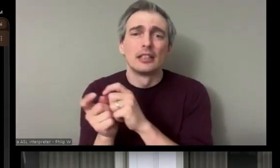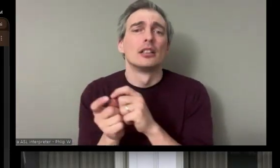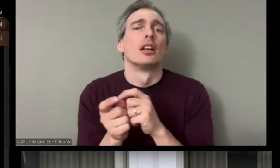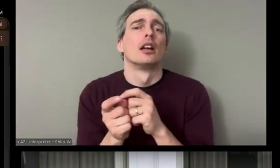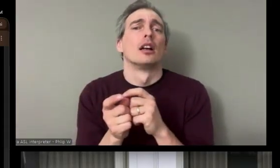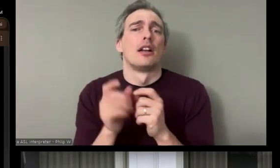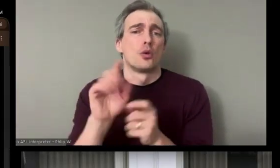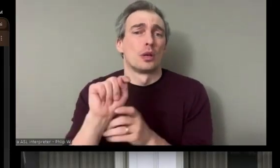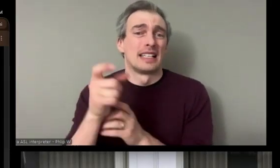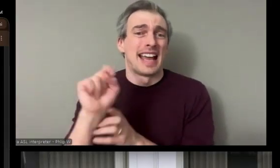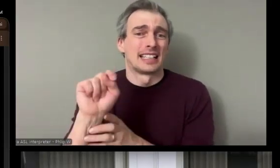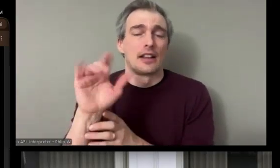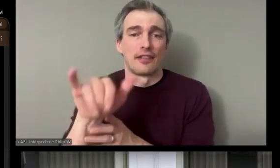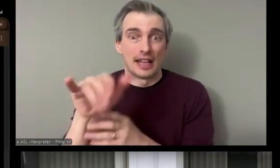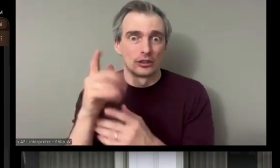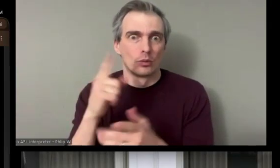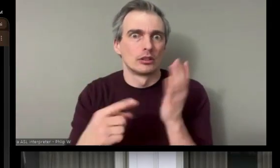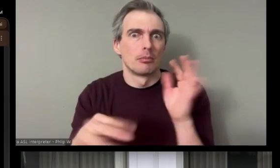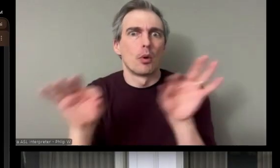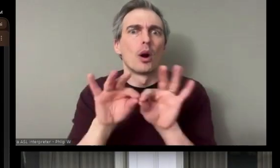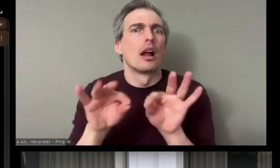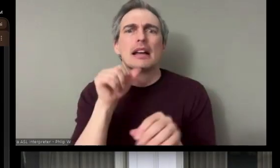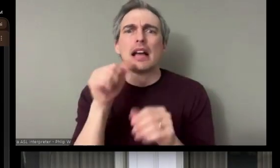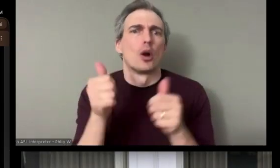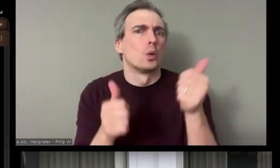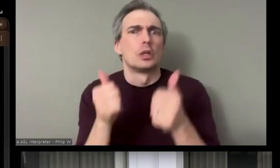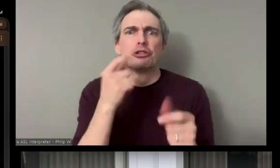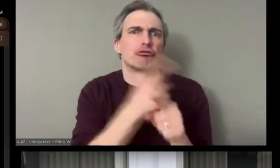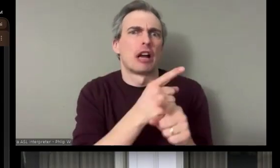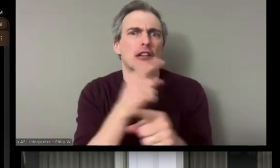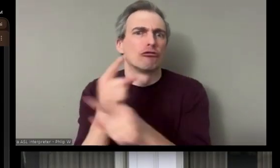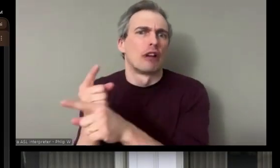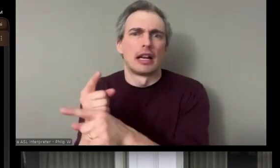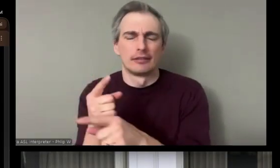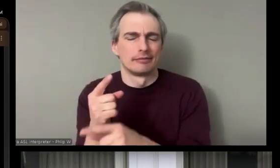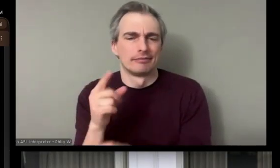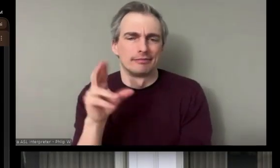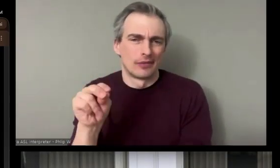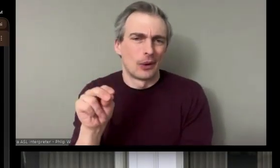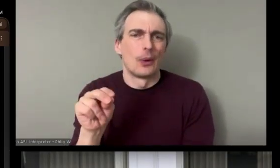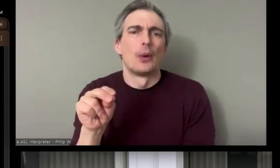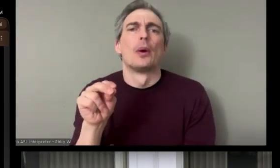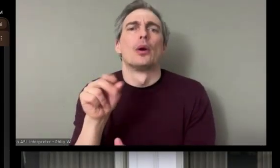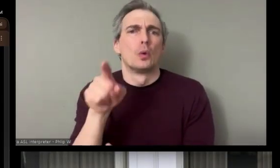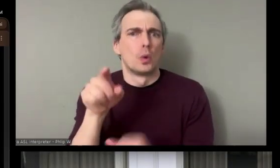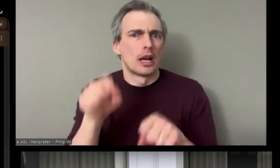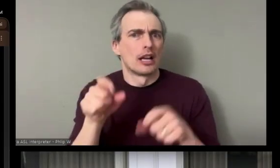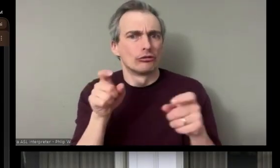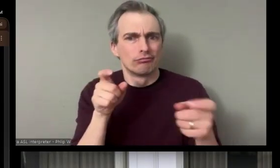It's like... Not necessarily that there is this universal font that's good for accessibility. But... I did that one in there too.